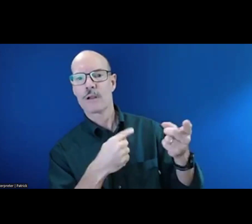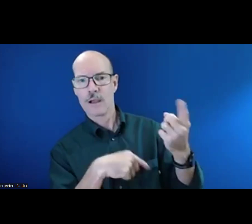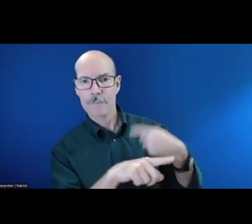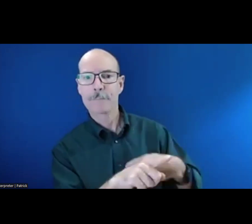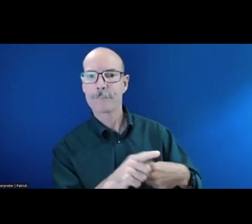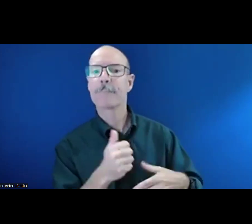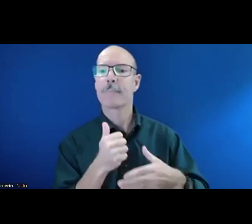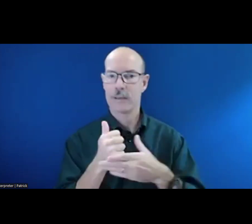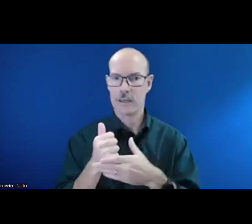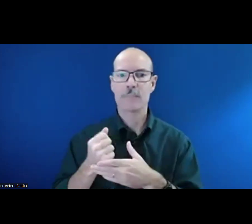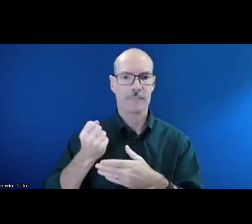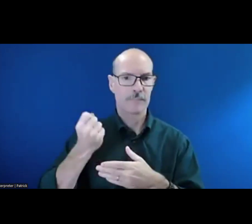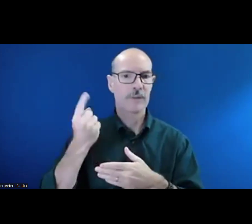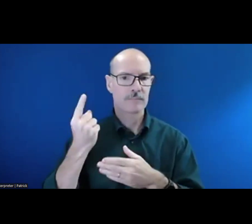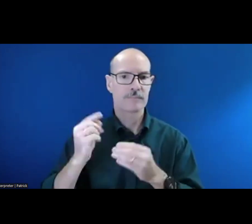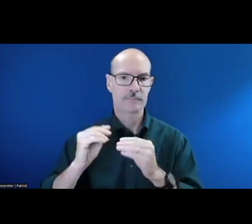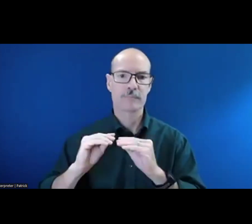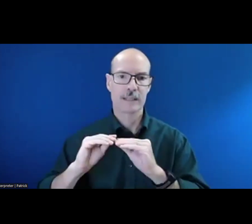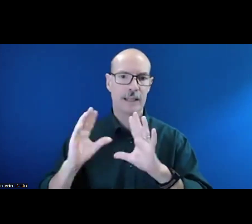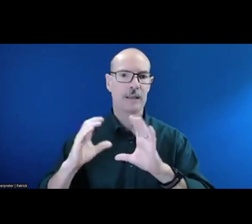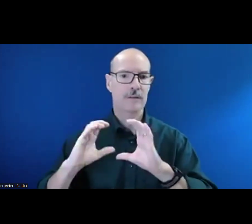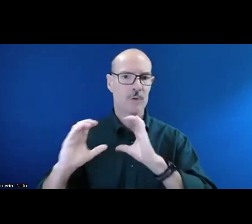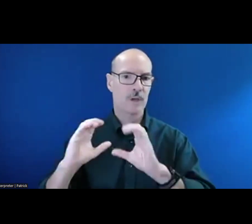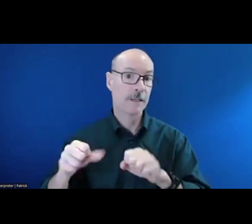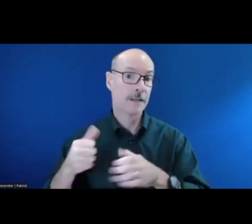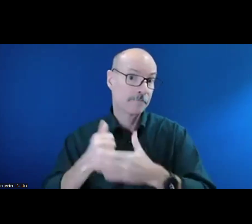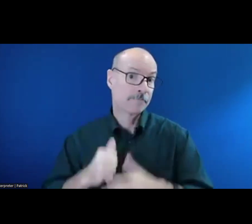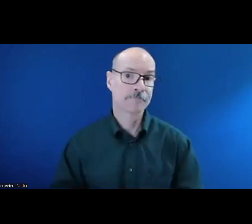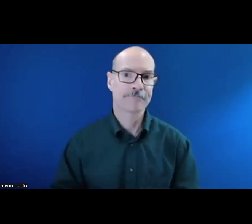We actually have another comment in the chat about Hospice.